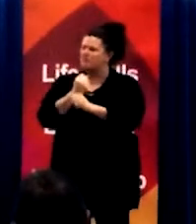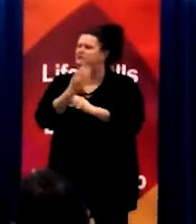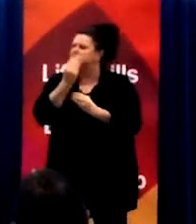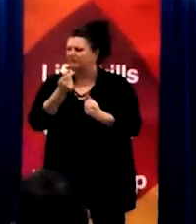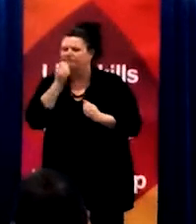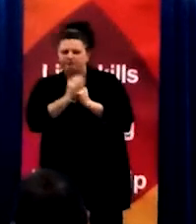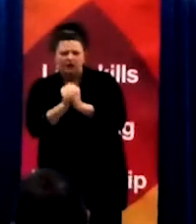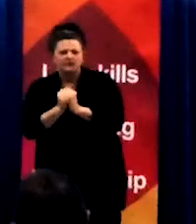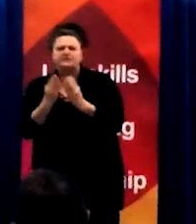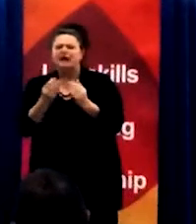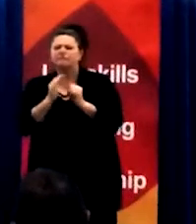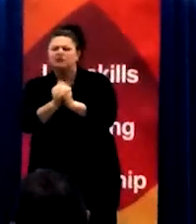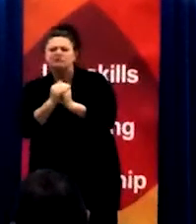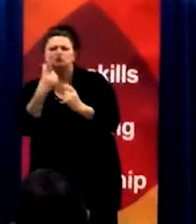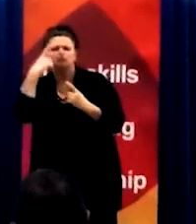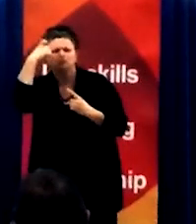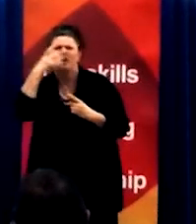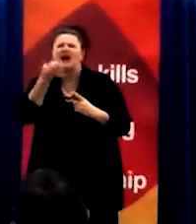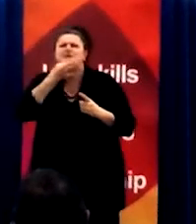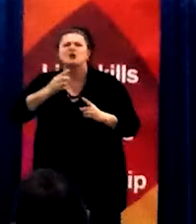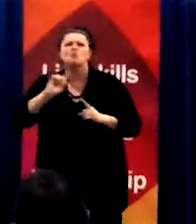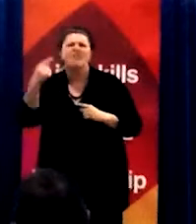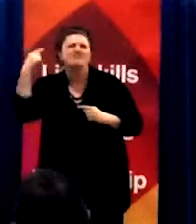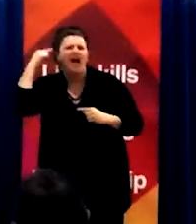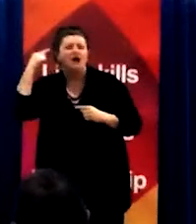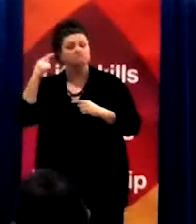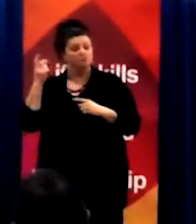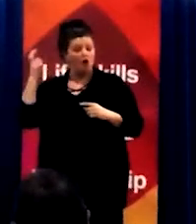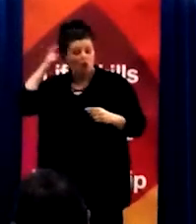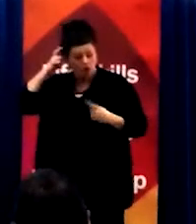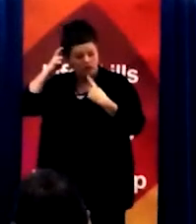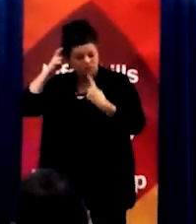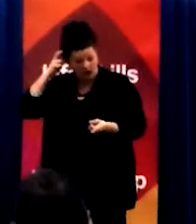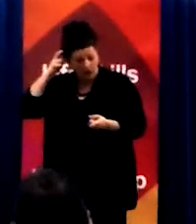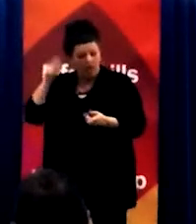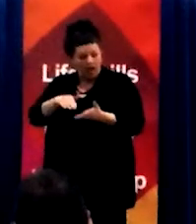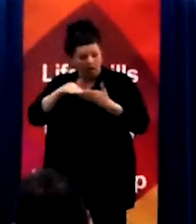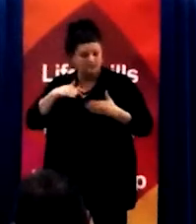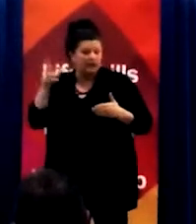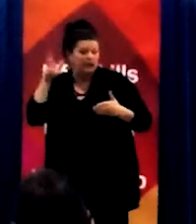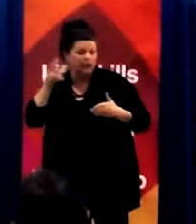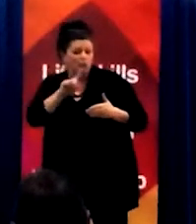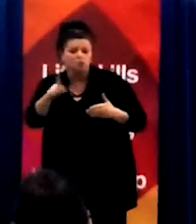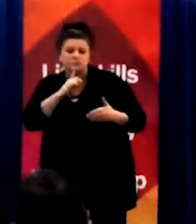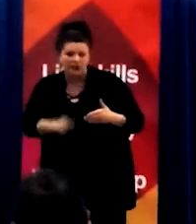Some were curious and asked me, “What is that?” I told them that, “It’s a cochlear implant that helps me hear what you are saying.”